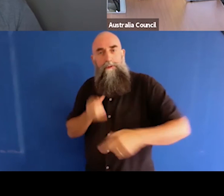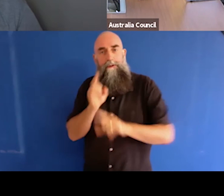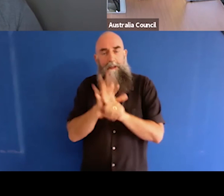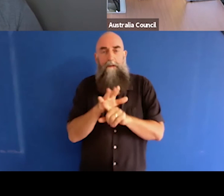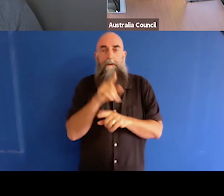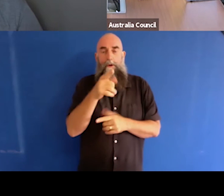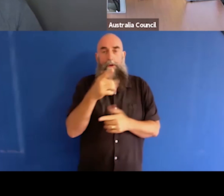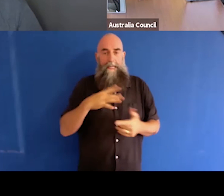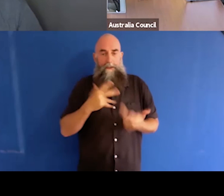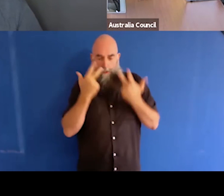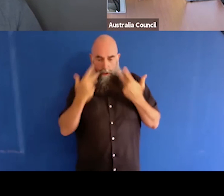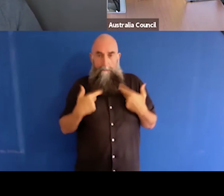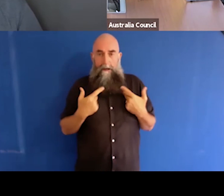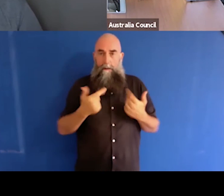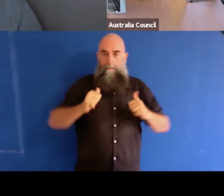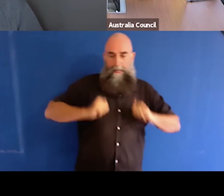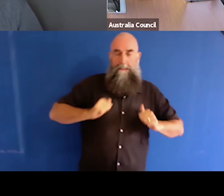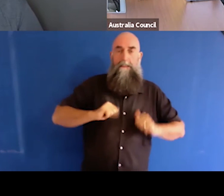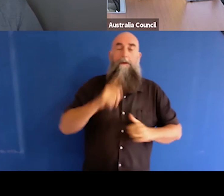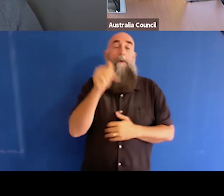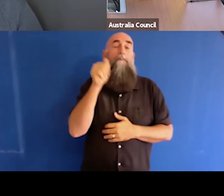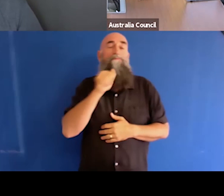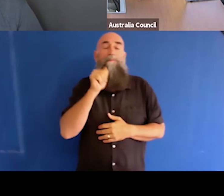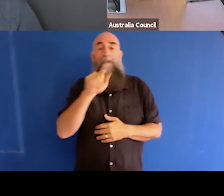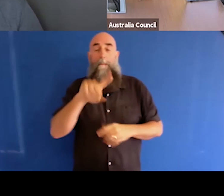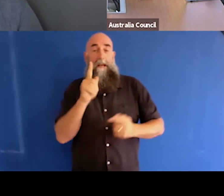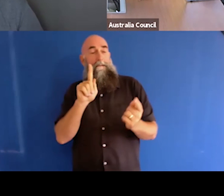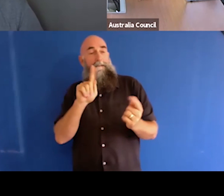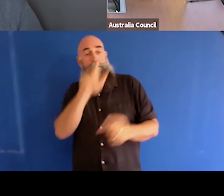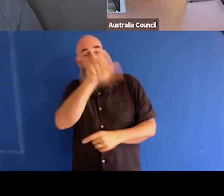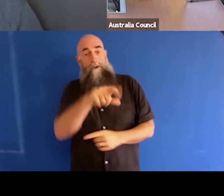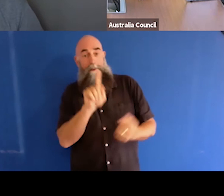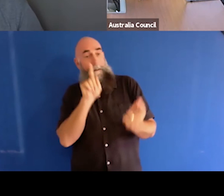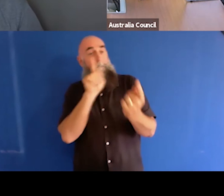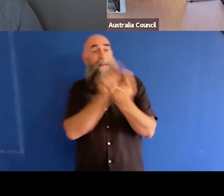is imagine if you meet someone for the first time, you know, at a party. Describe what you